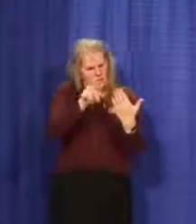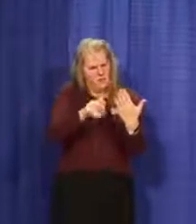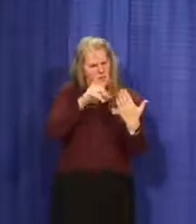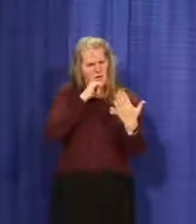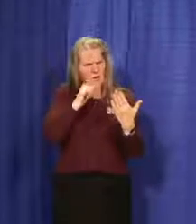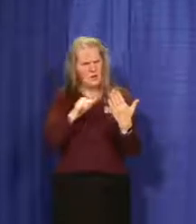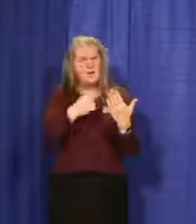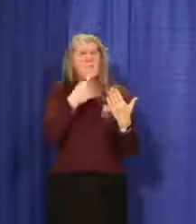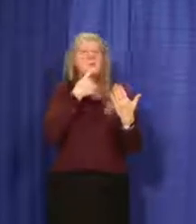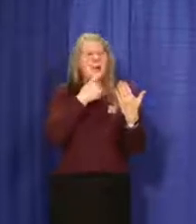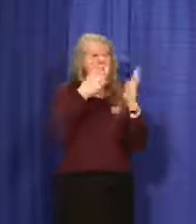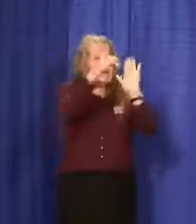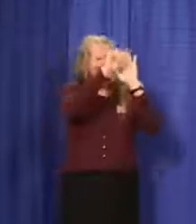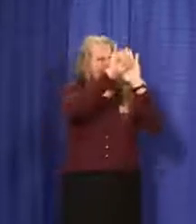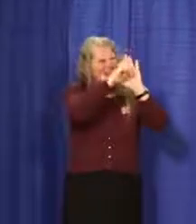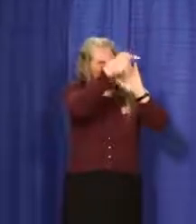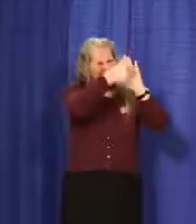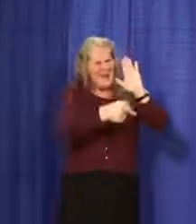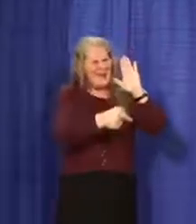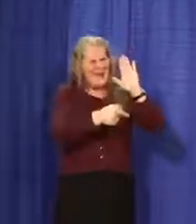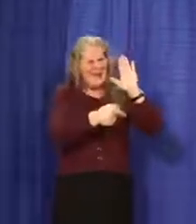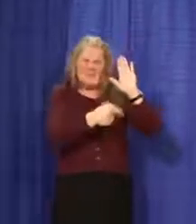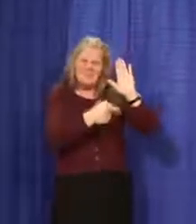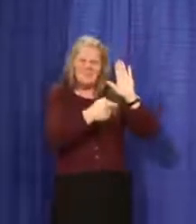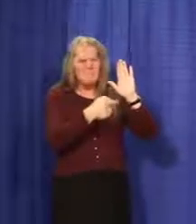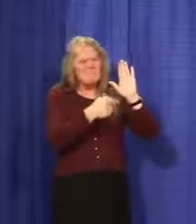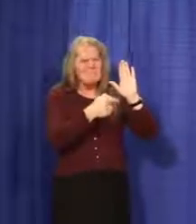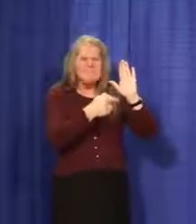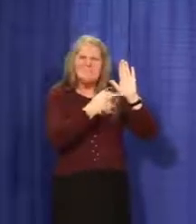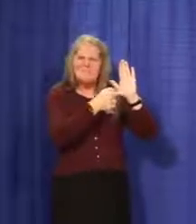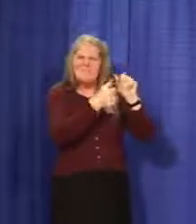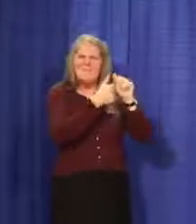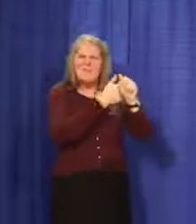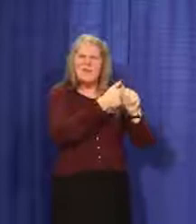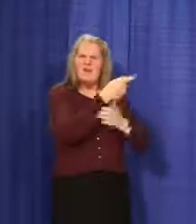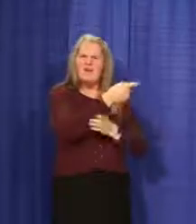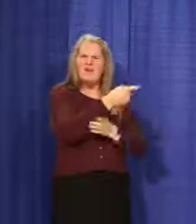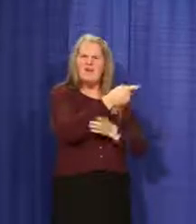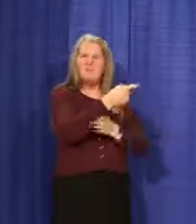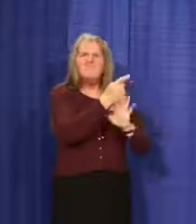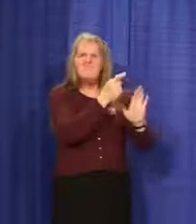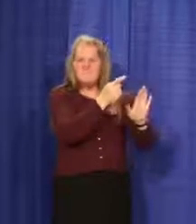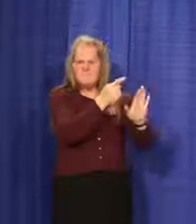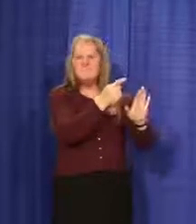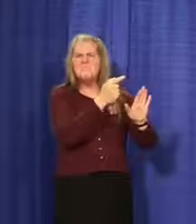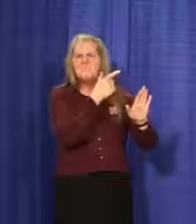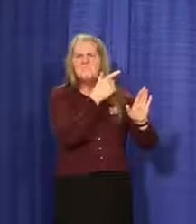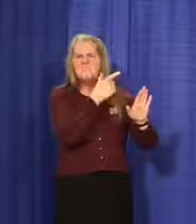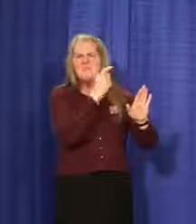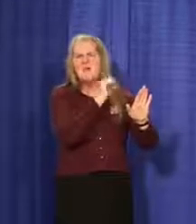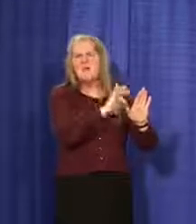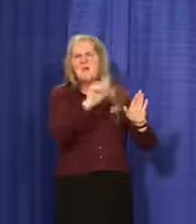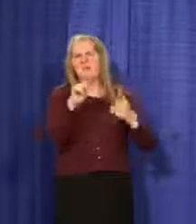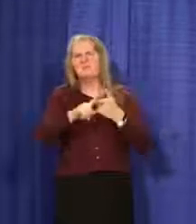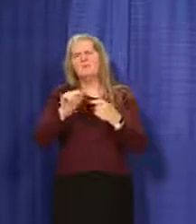If symptoms are not in the red category and improve within the timelines written in the guide, then you may be able to return